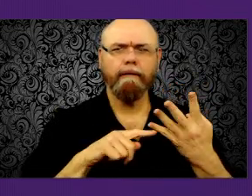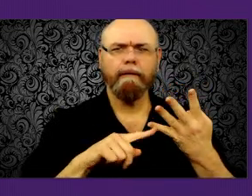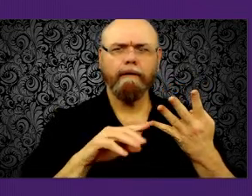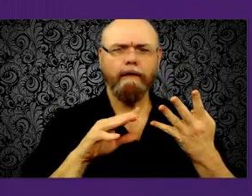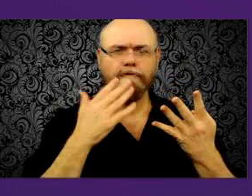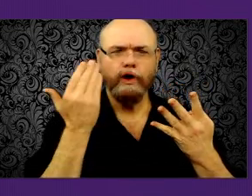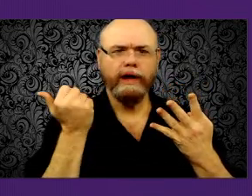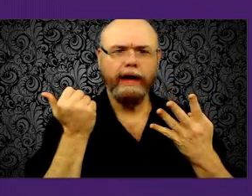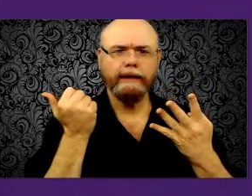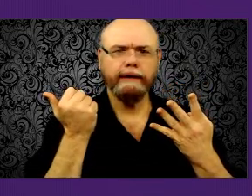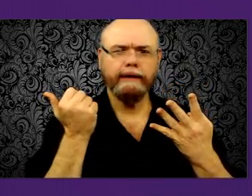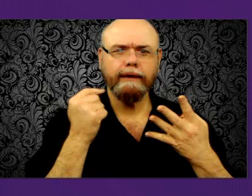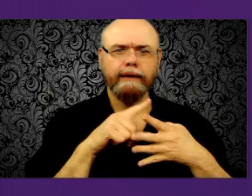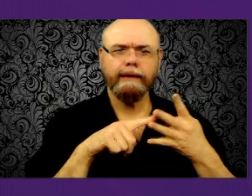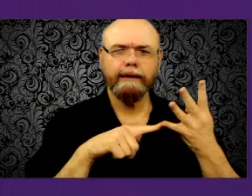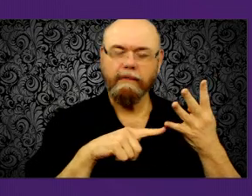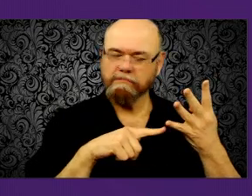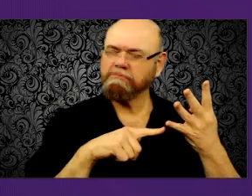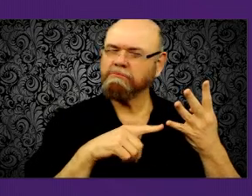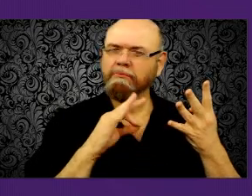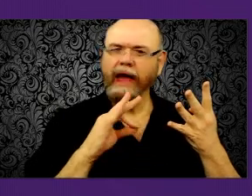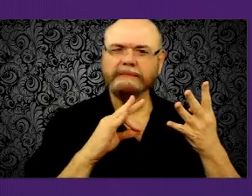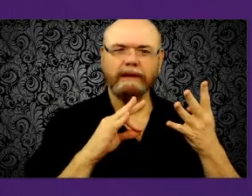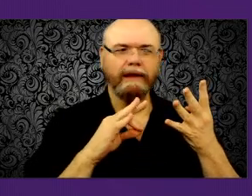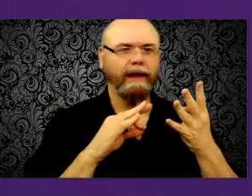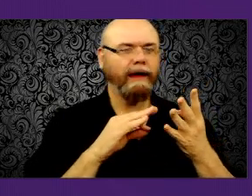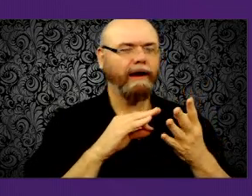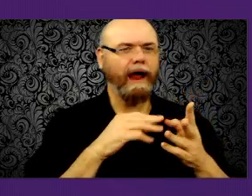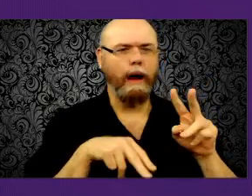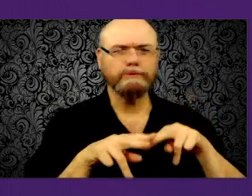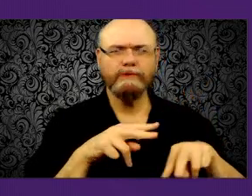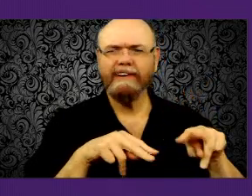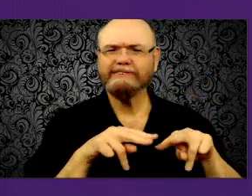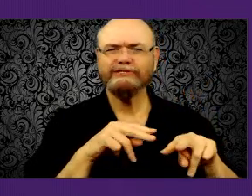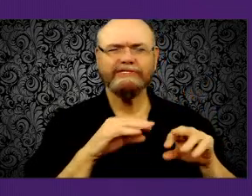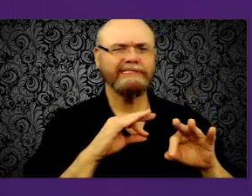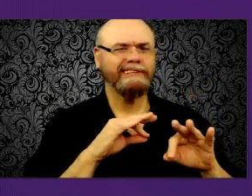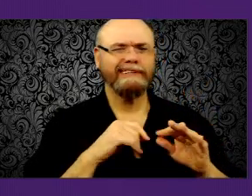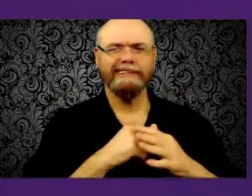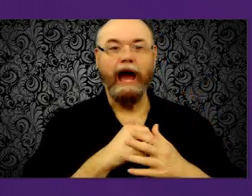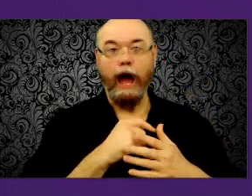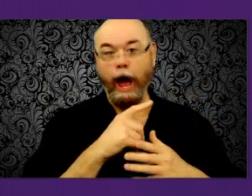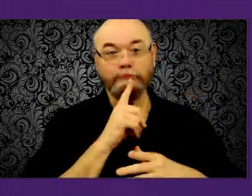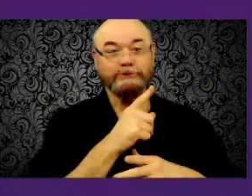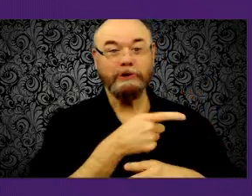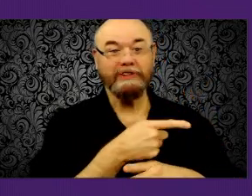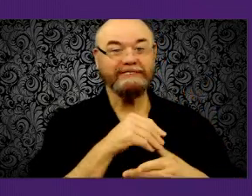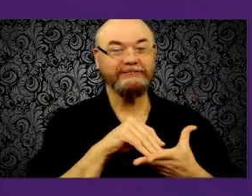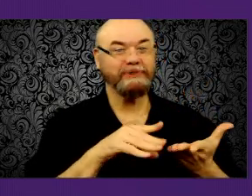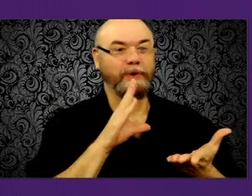Excellent observations from the student. I'm sure you'll agree. Next slide.